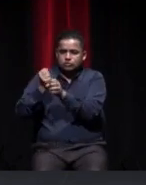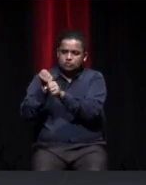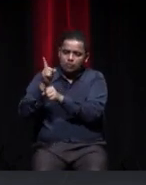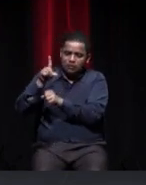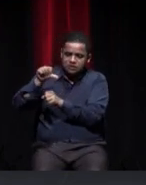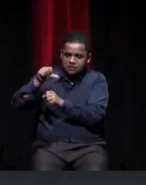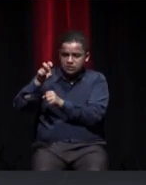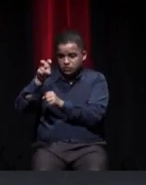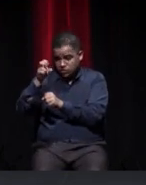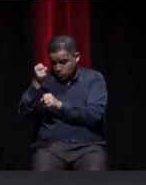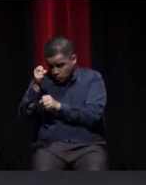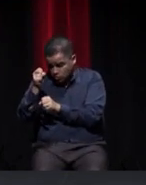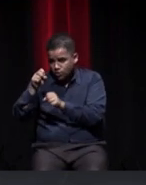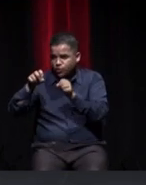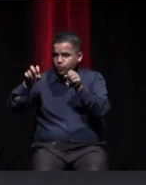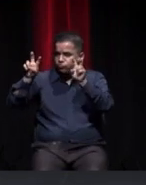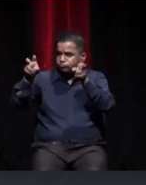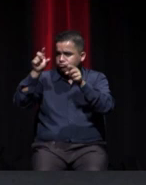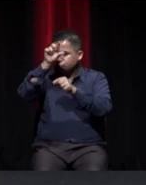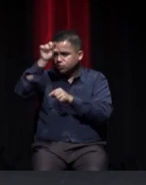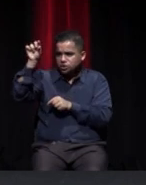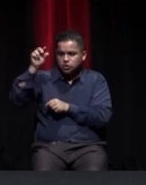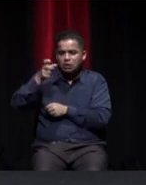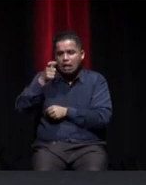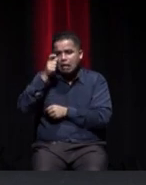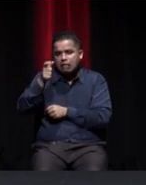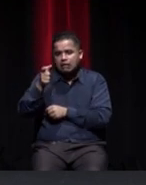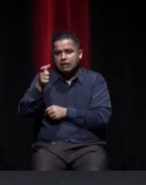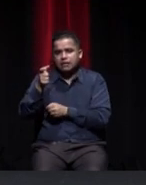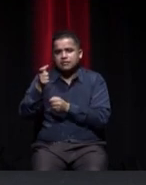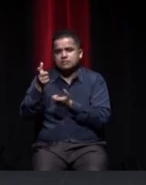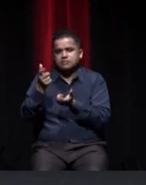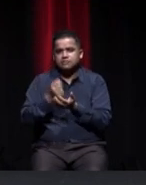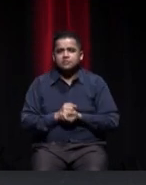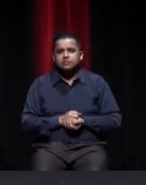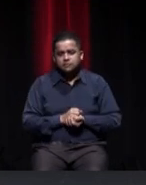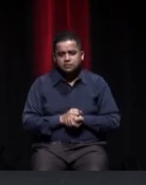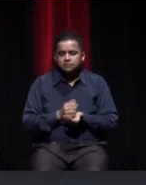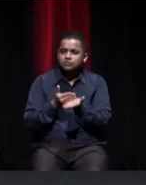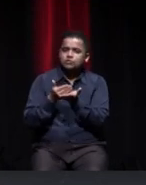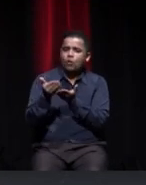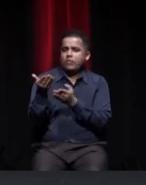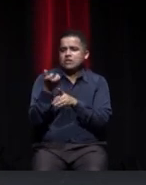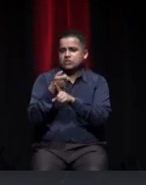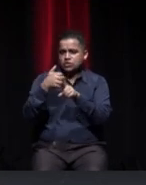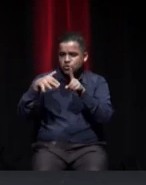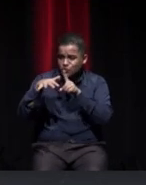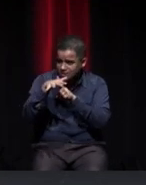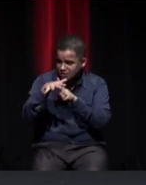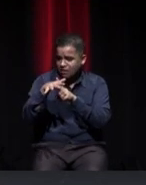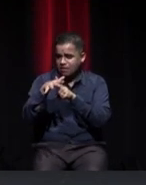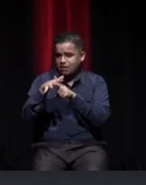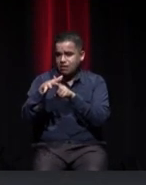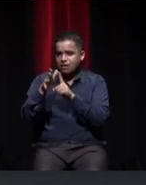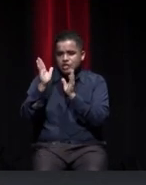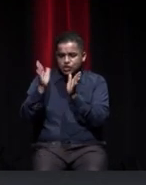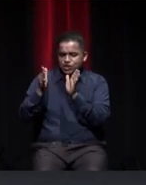The sub-title of the book is very interesting: “The Birth of a Society." Right in the presentation,